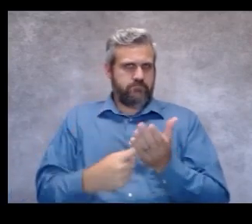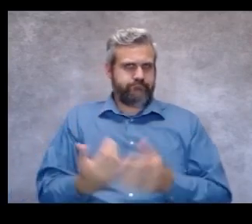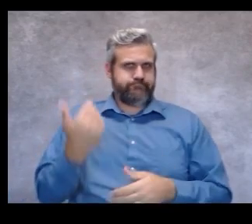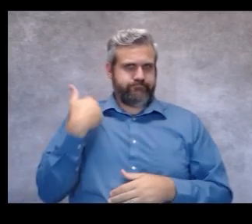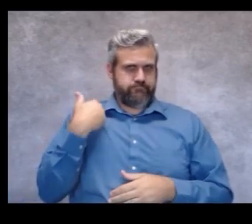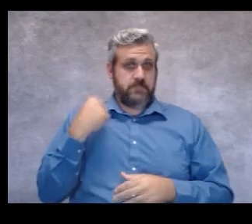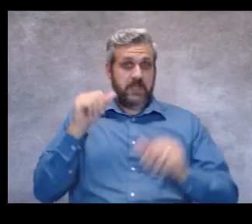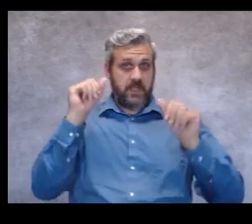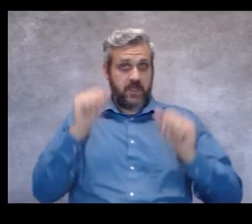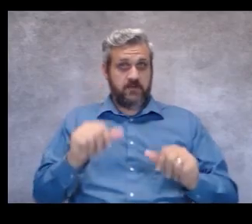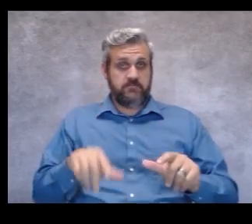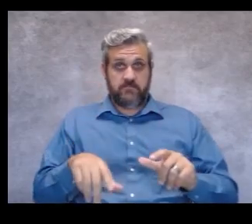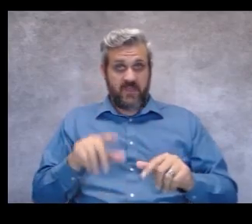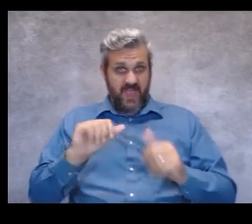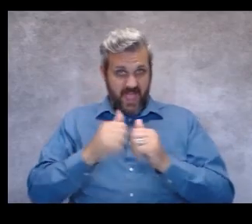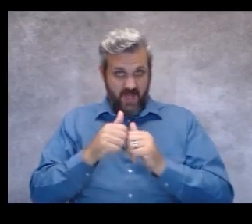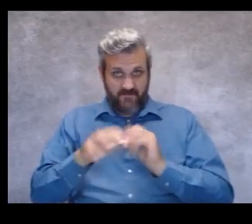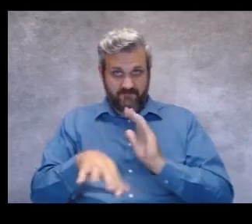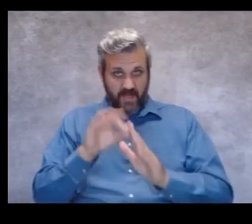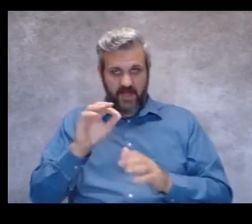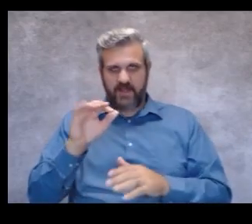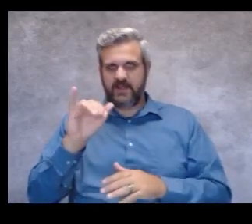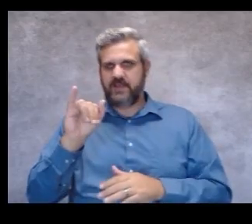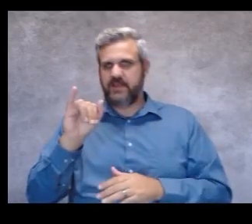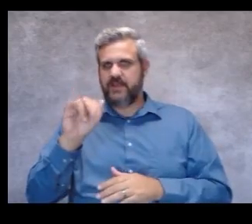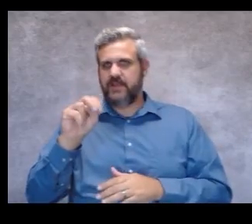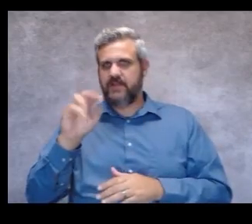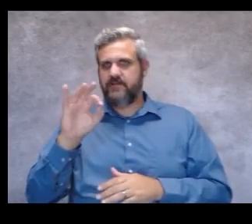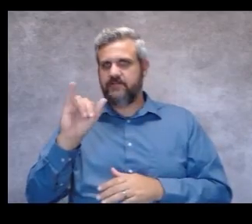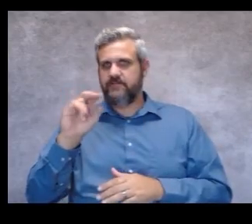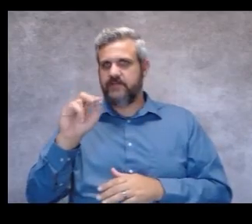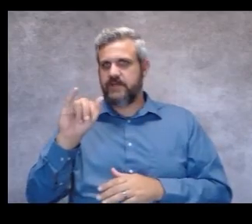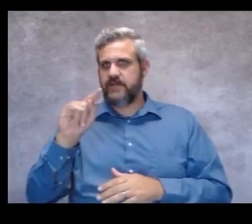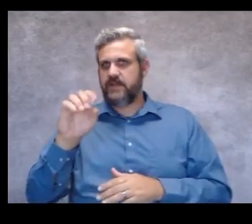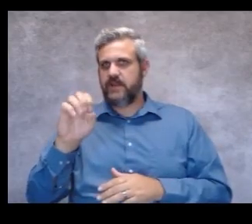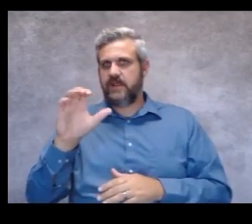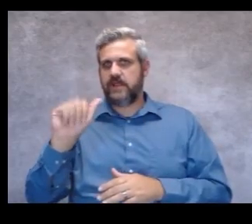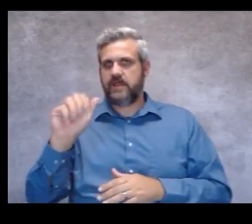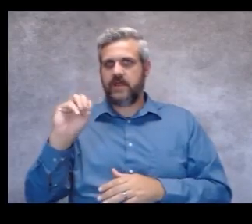This can be generated in infinite campus.